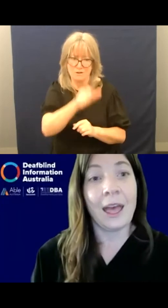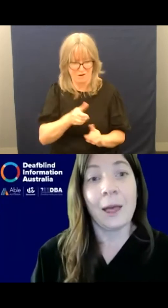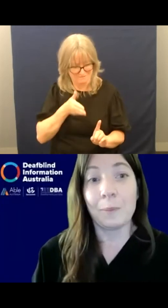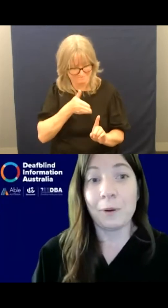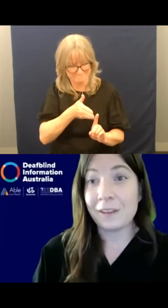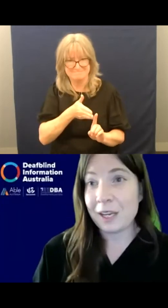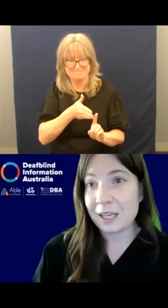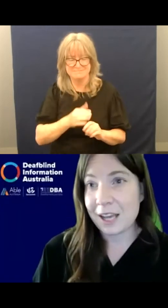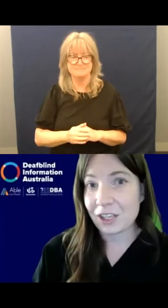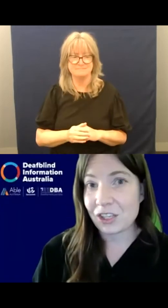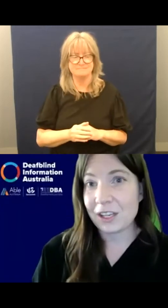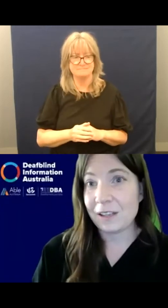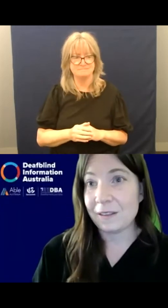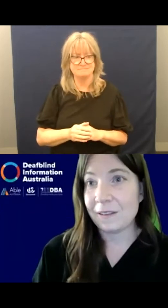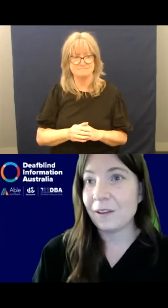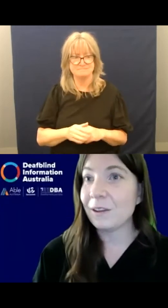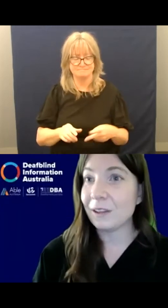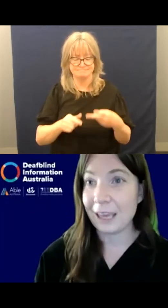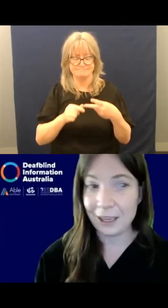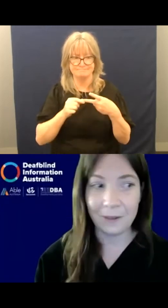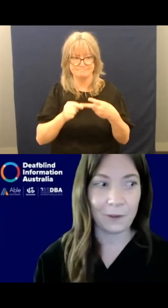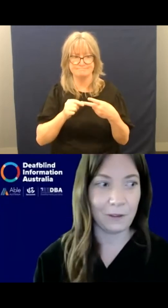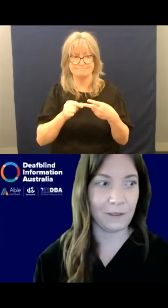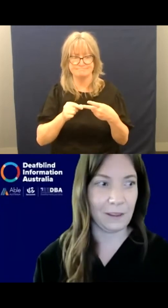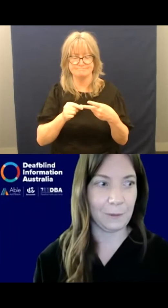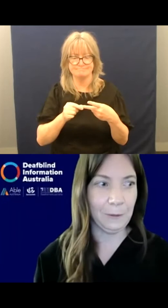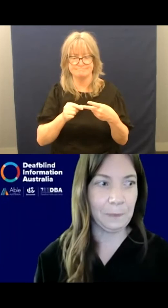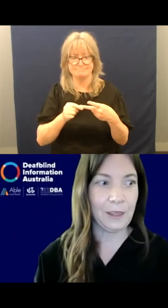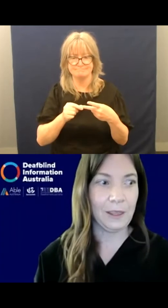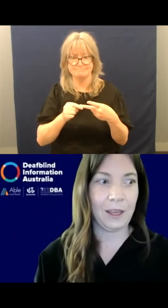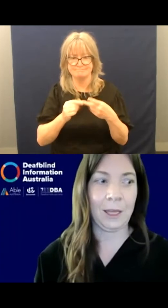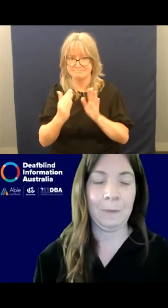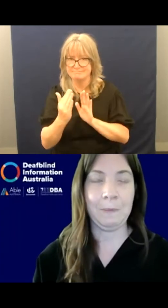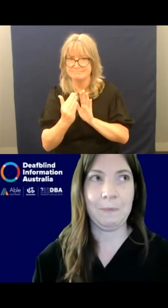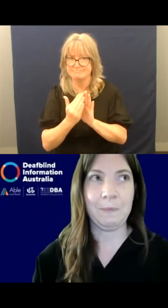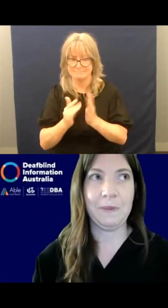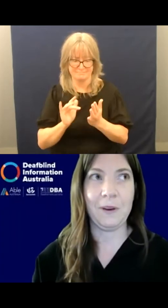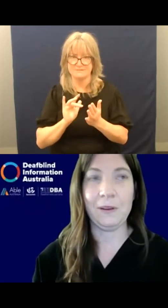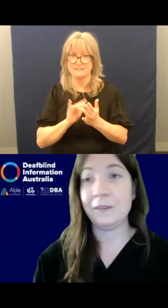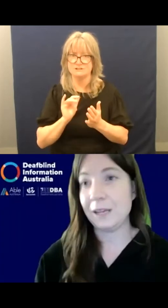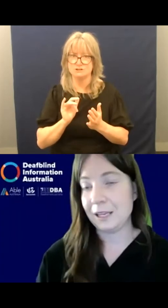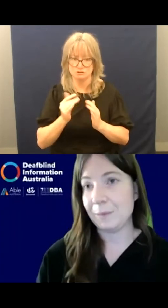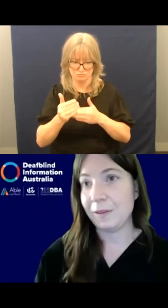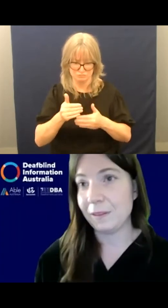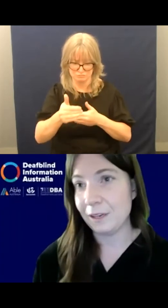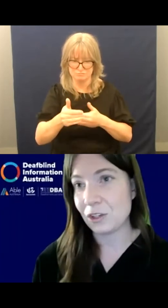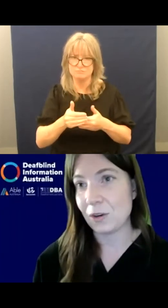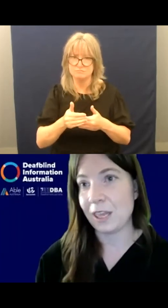Proximity and touch is key, obviously as well. So sitting near the person ensuring that